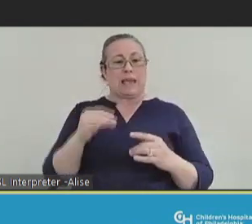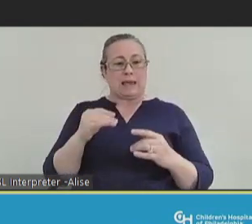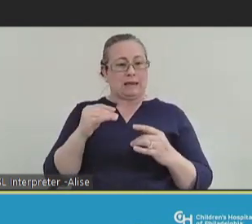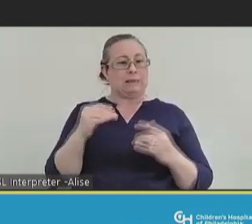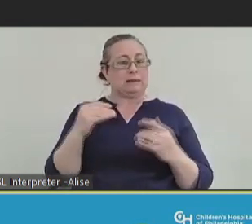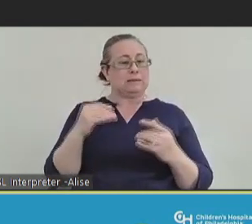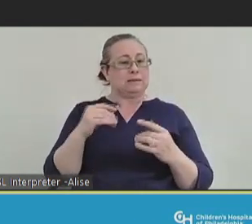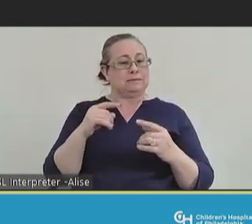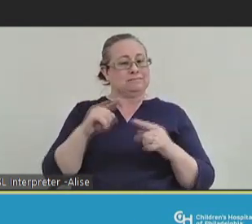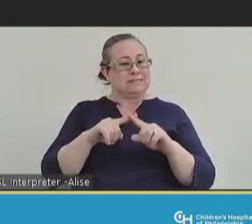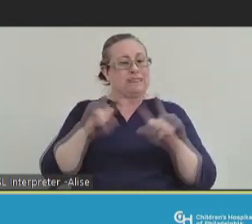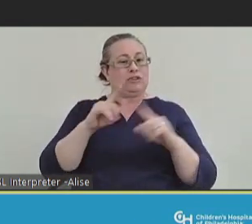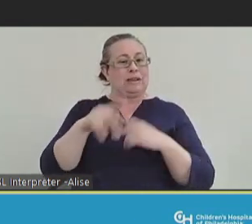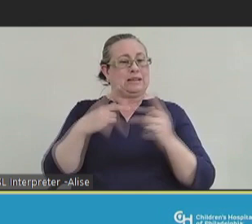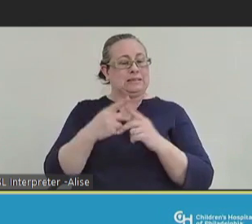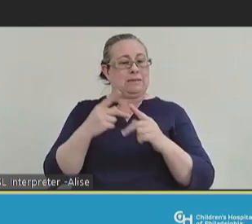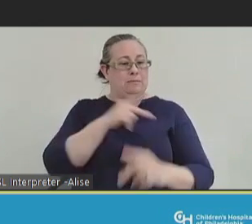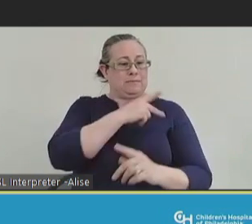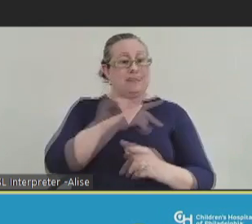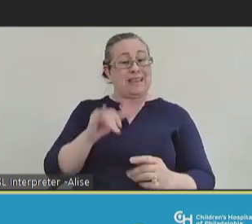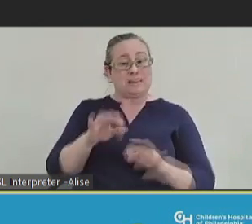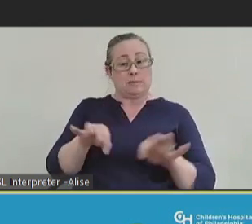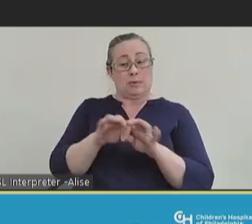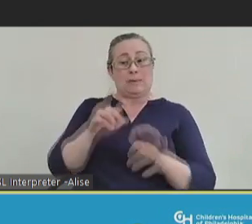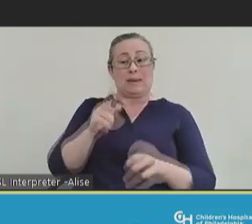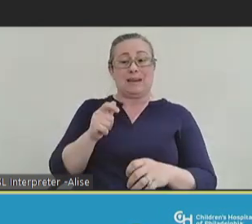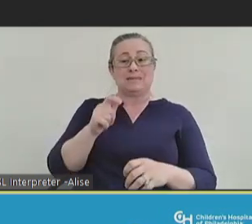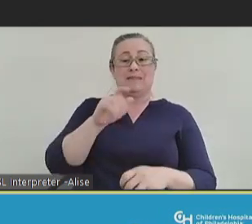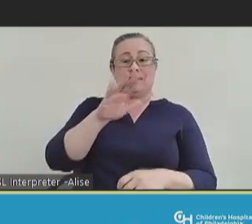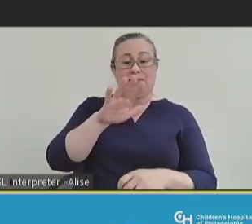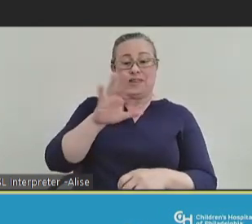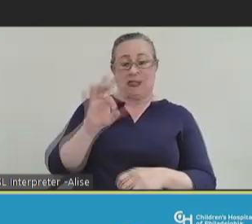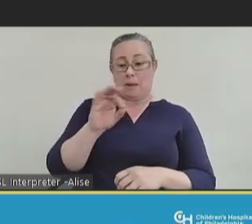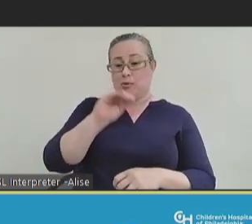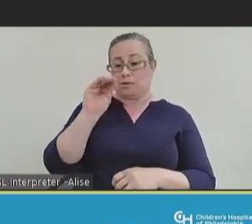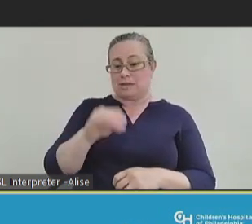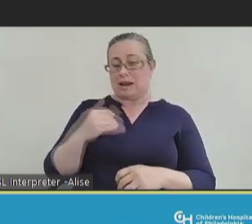was important since 59 percent of our referrals are patients with either an autism or behavioral